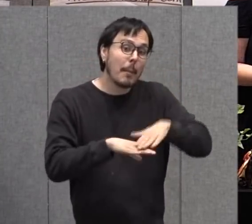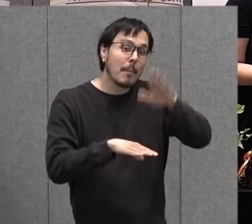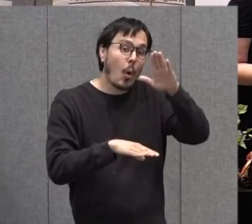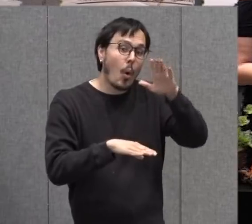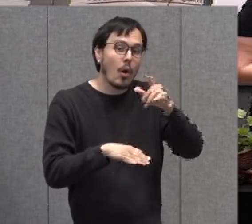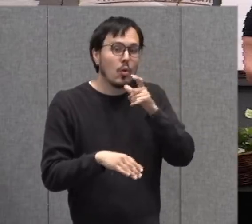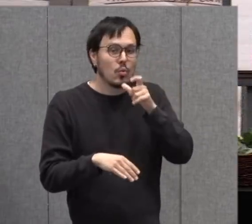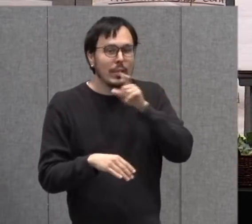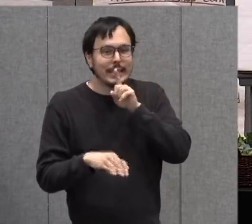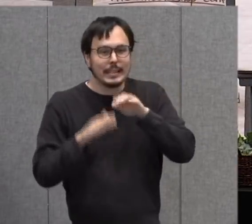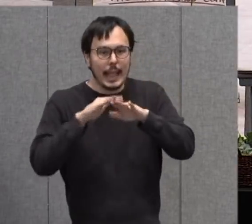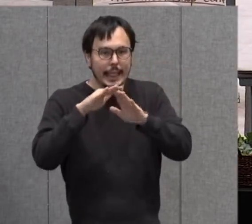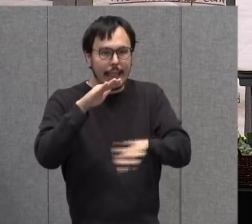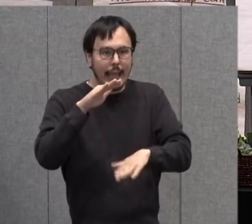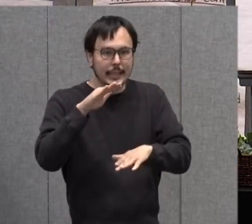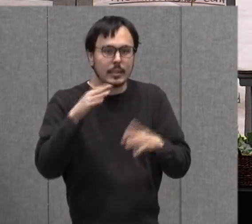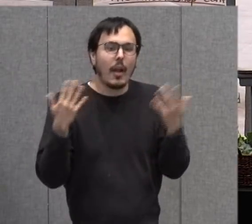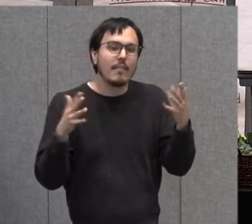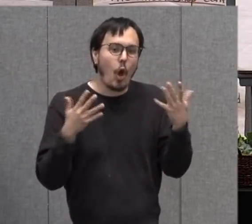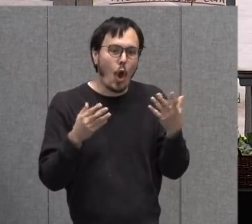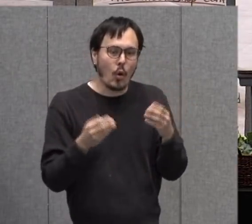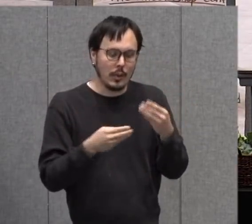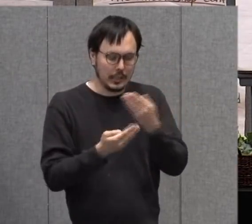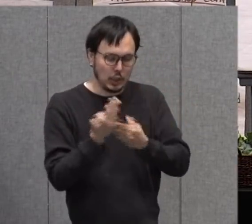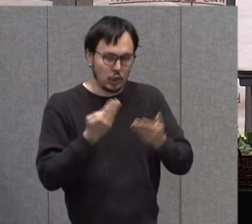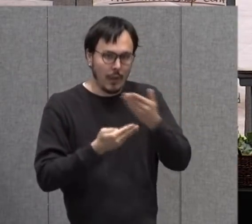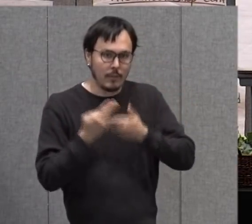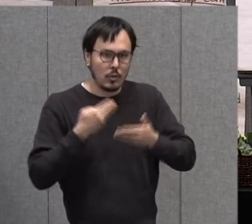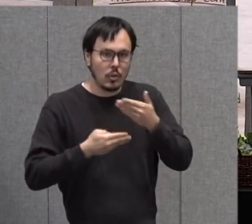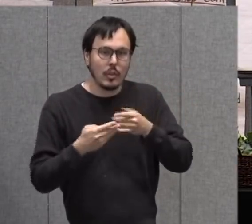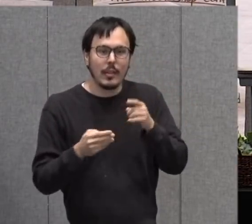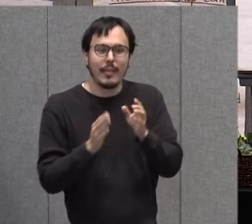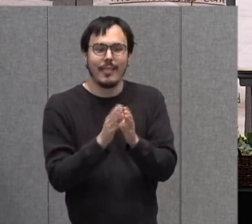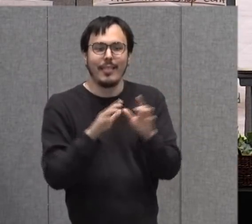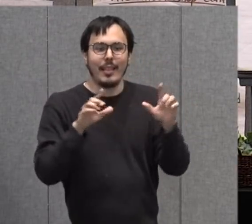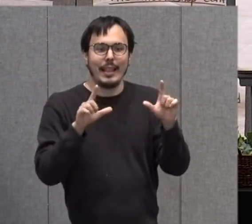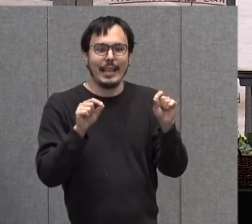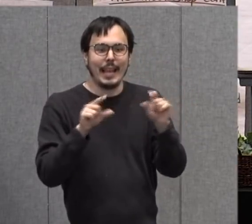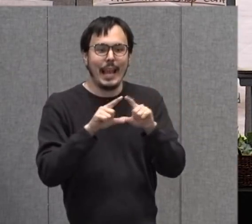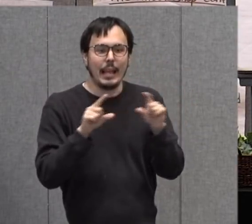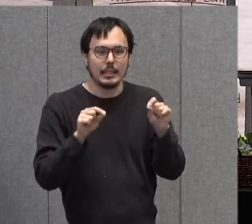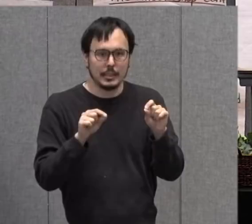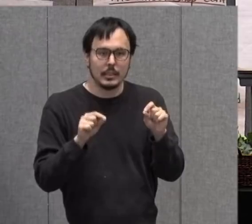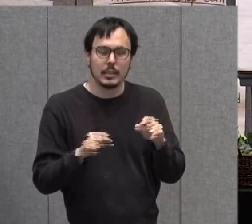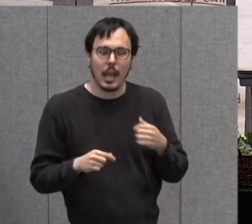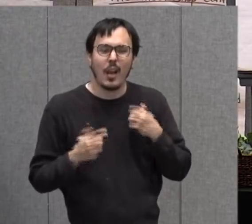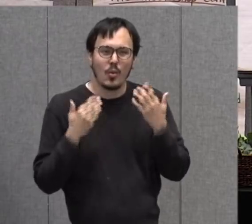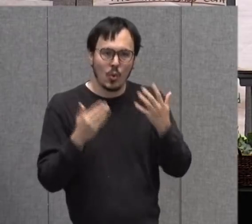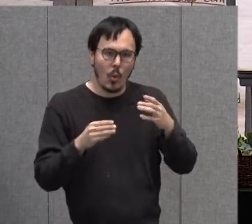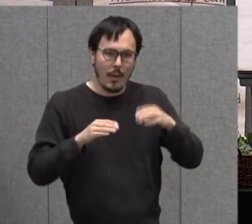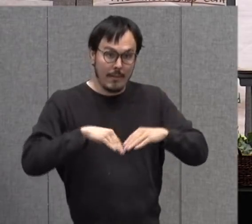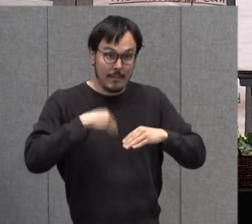And so what I thought, I've already shuffled the decks, what I thought we could do is we could go ahead and flip our first card over